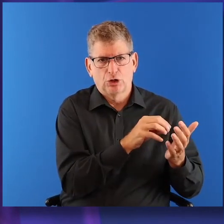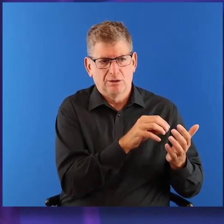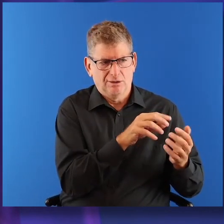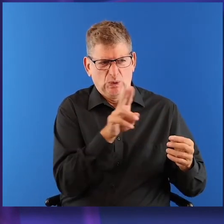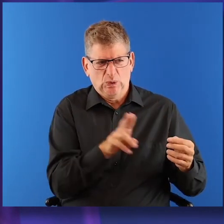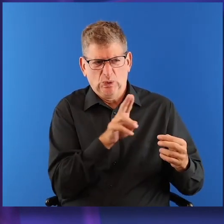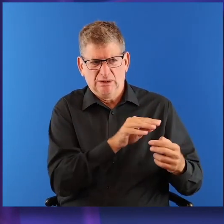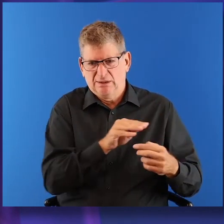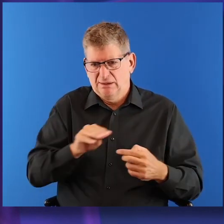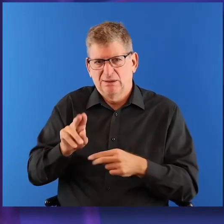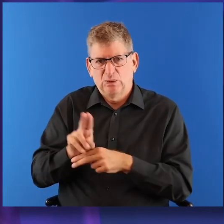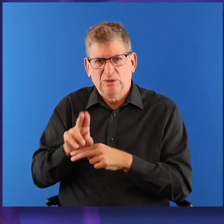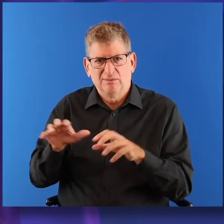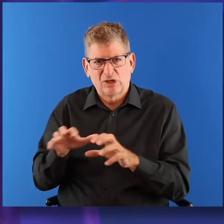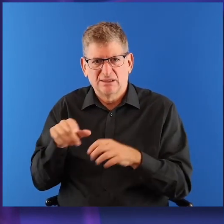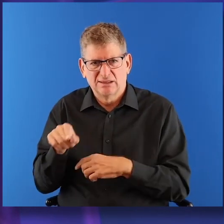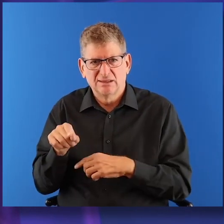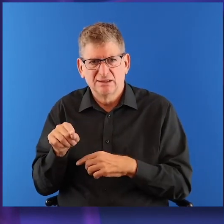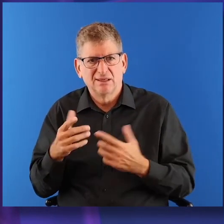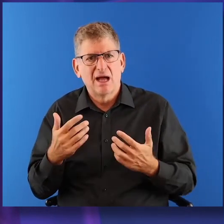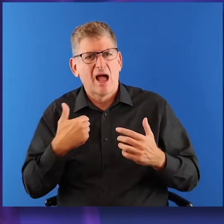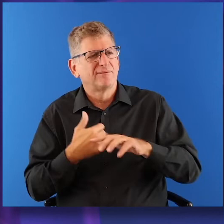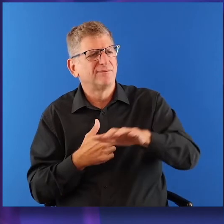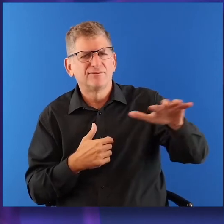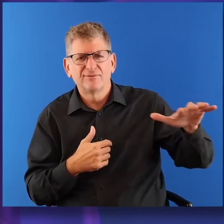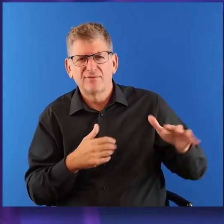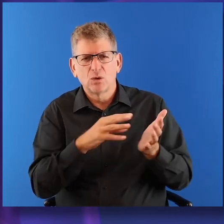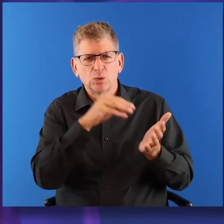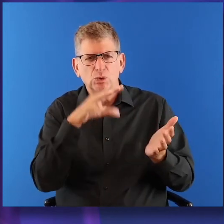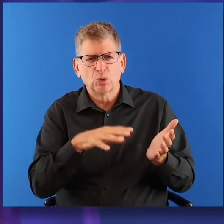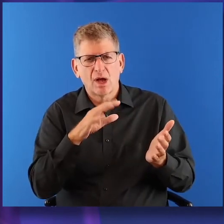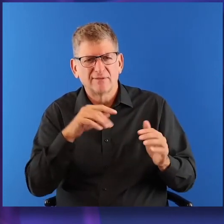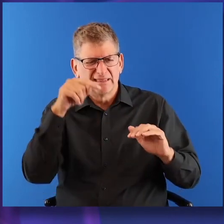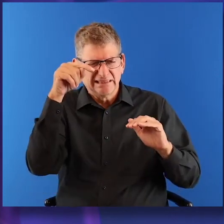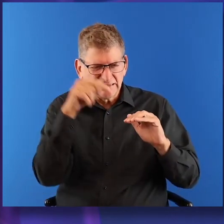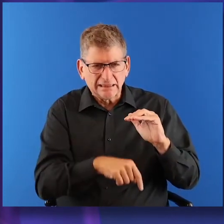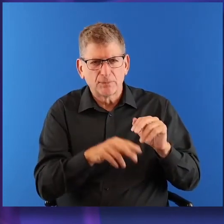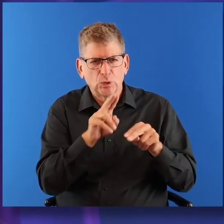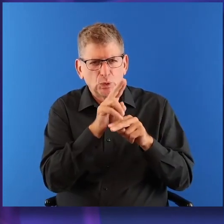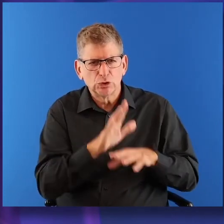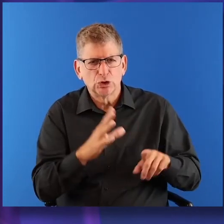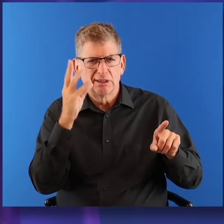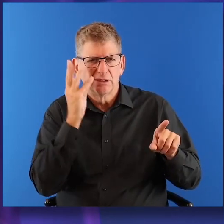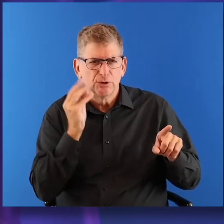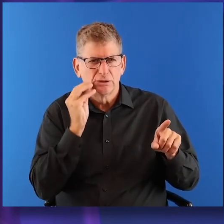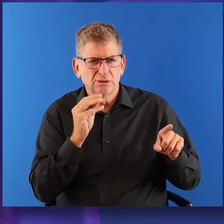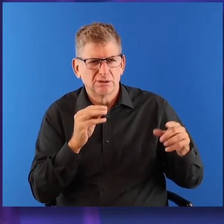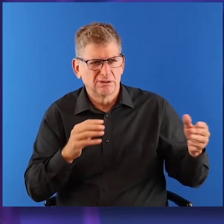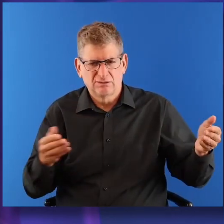is having folks be students of the deep user experience